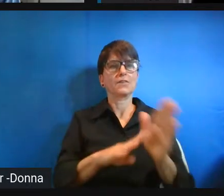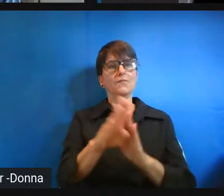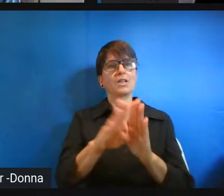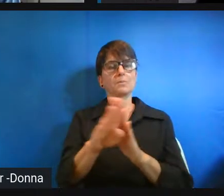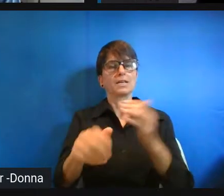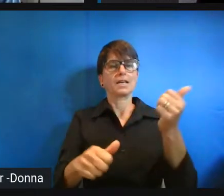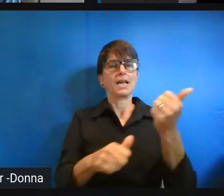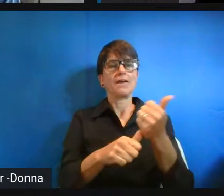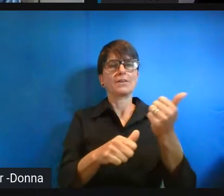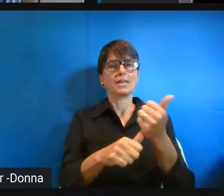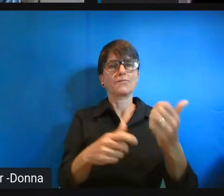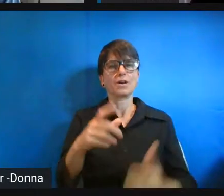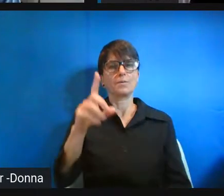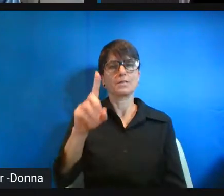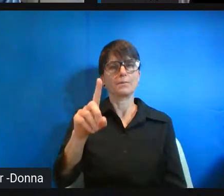have Amber come in .